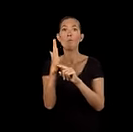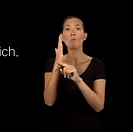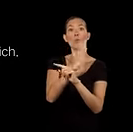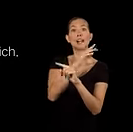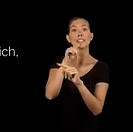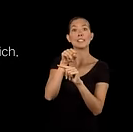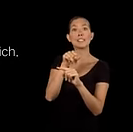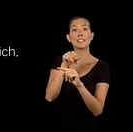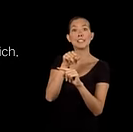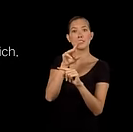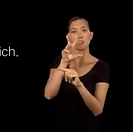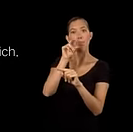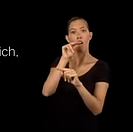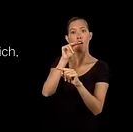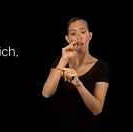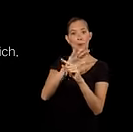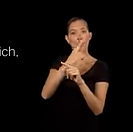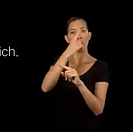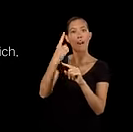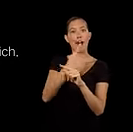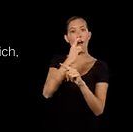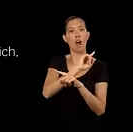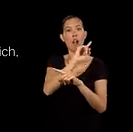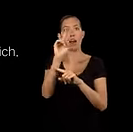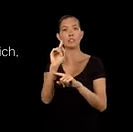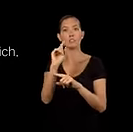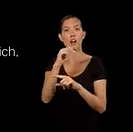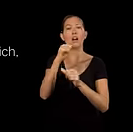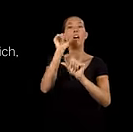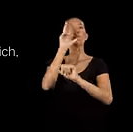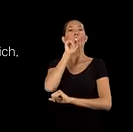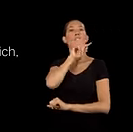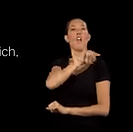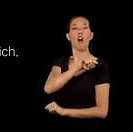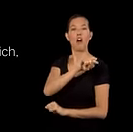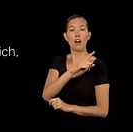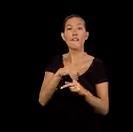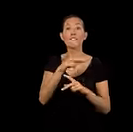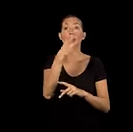If you are 15 degrees west of Greenwich, midday happens an hour later.